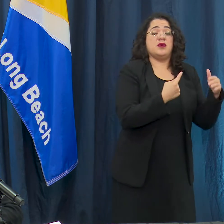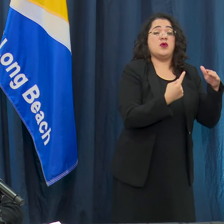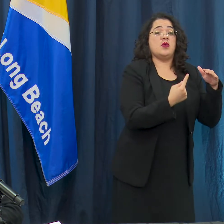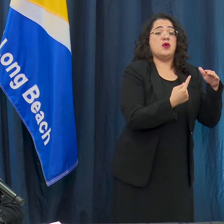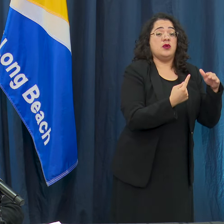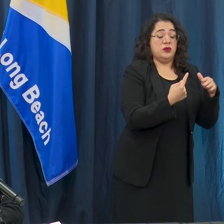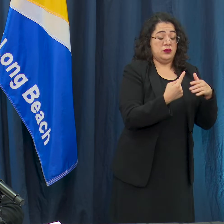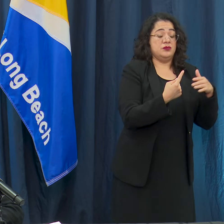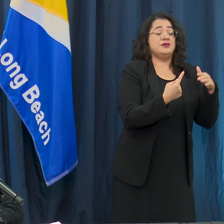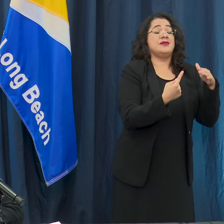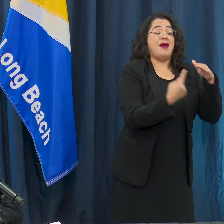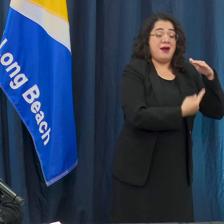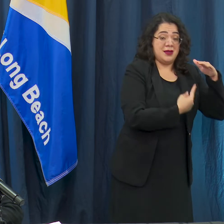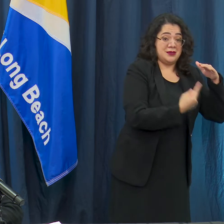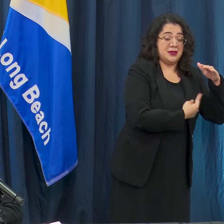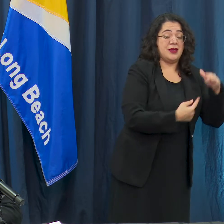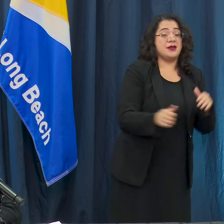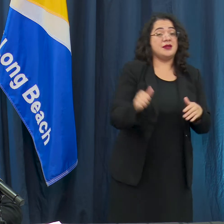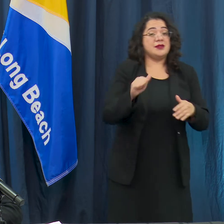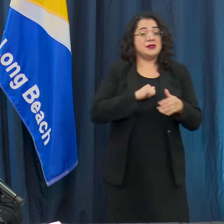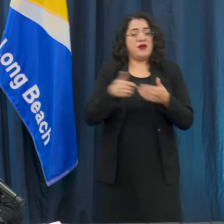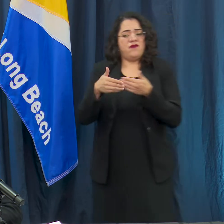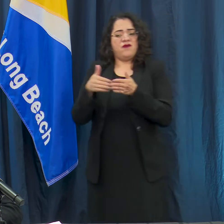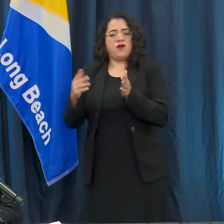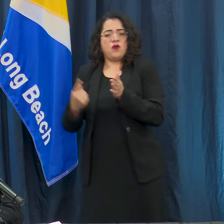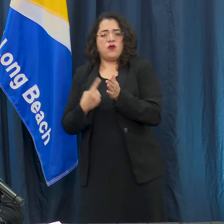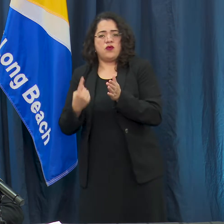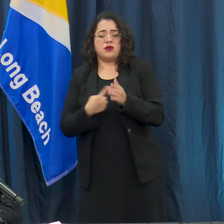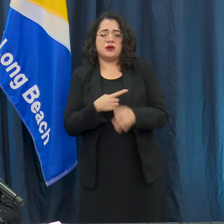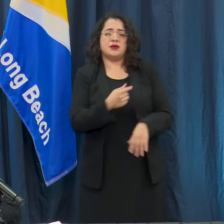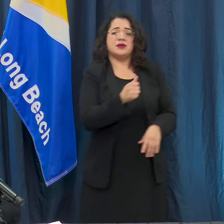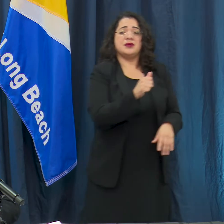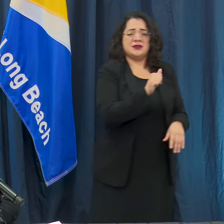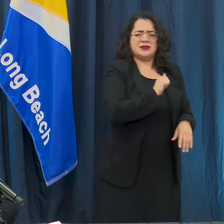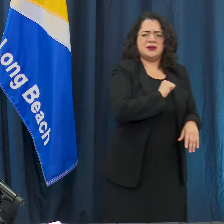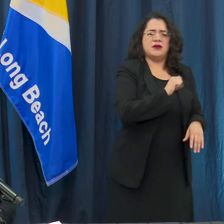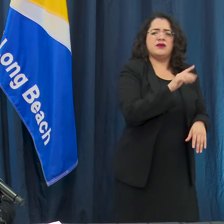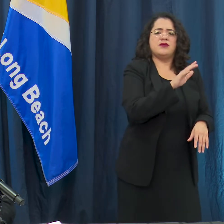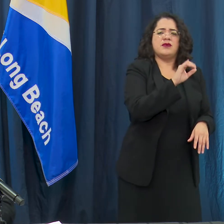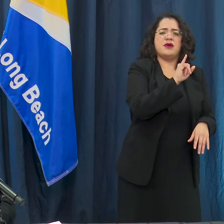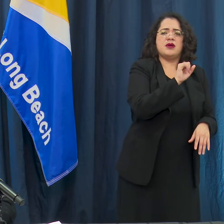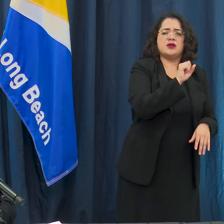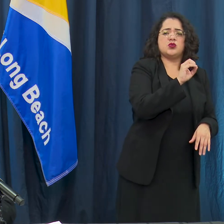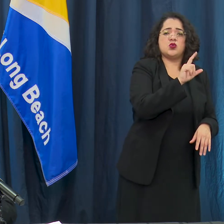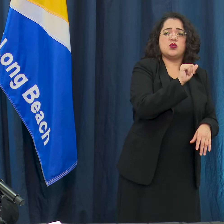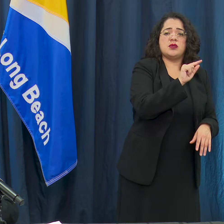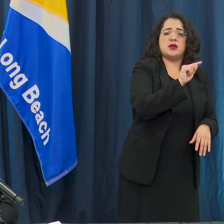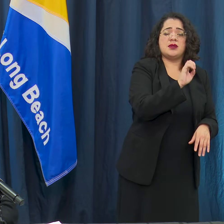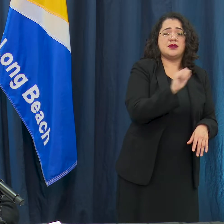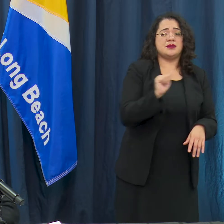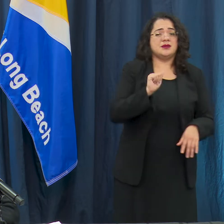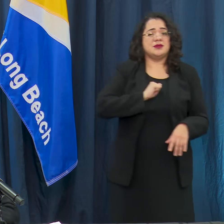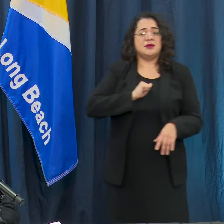today and I have two final kind of reminders. The first is if you're